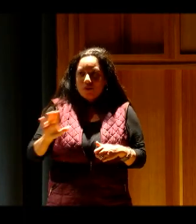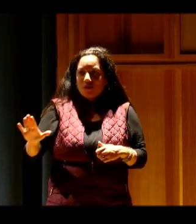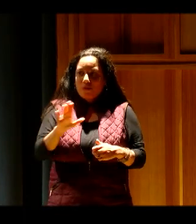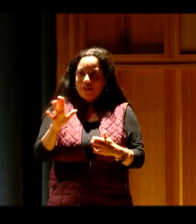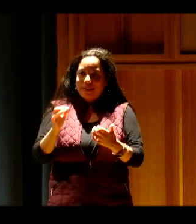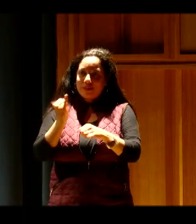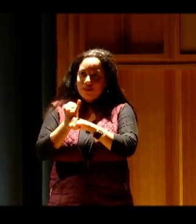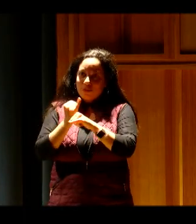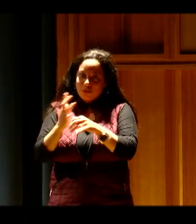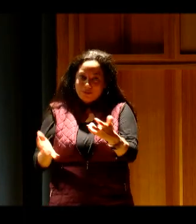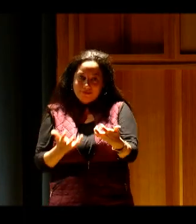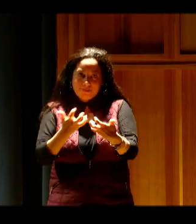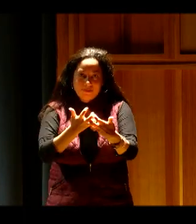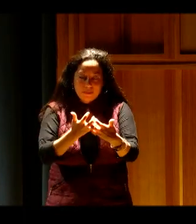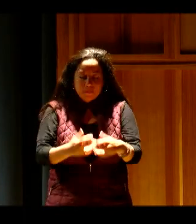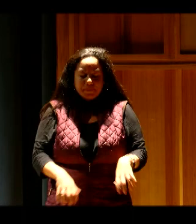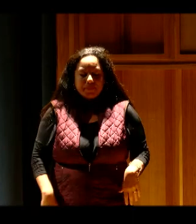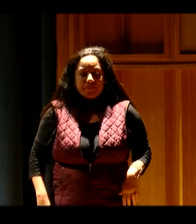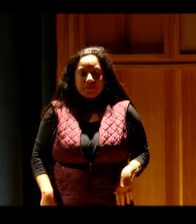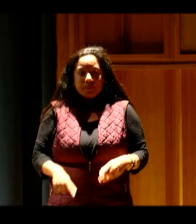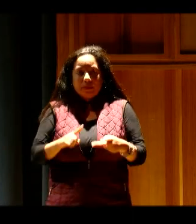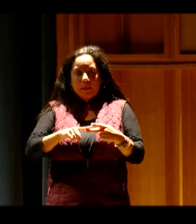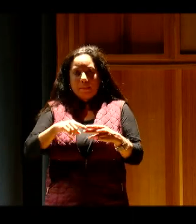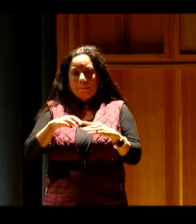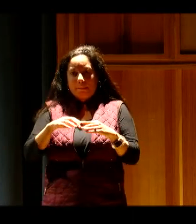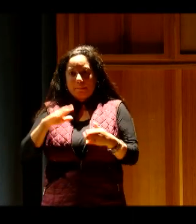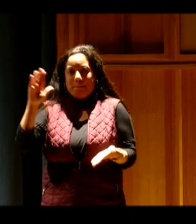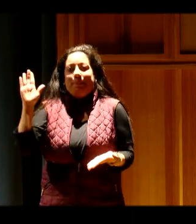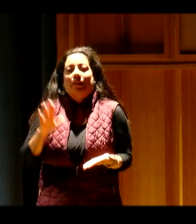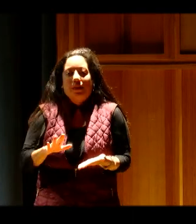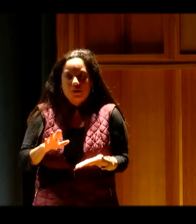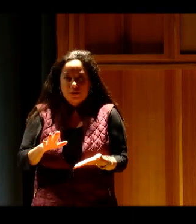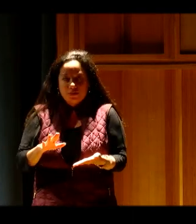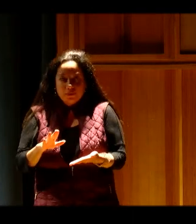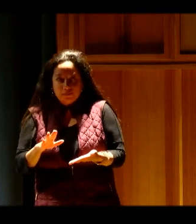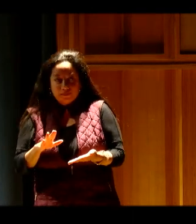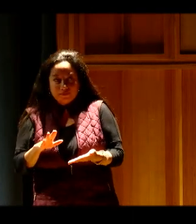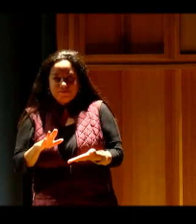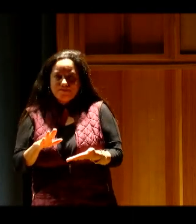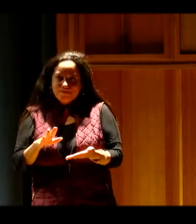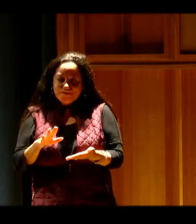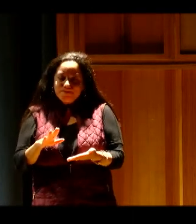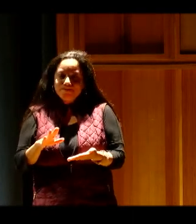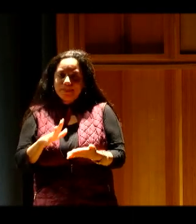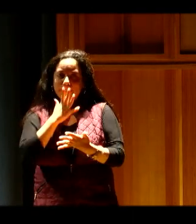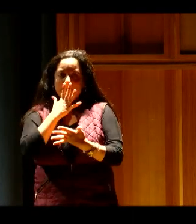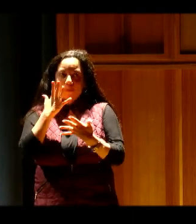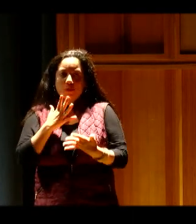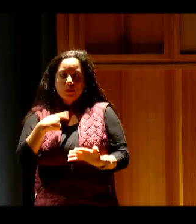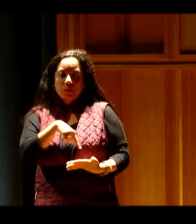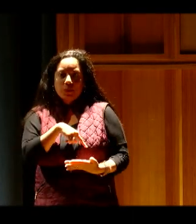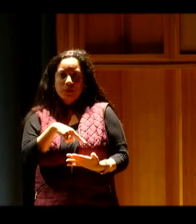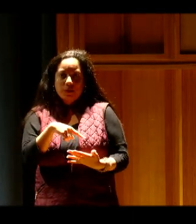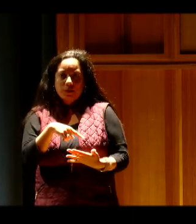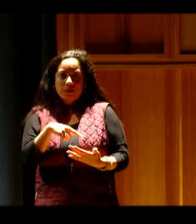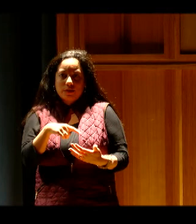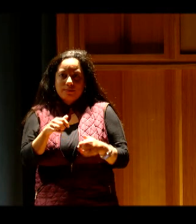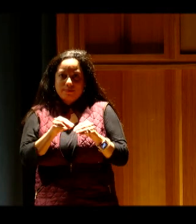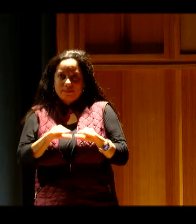So adaptation. Second: mitigation. Unfortunately, we're continuing to emit net greenhouse gases.